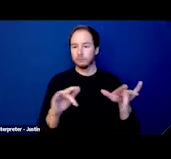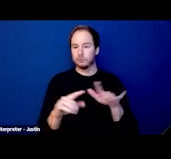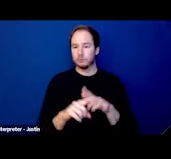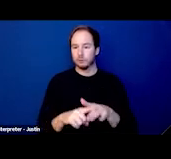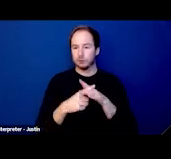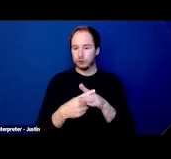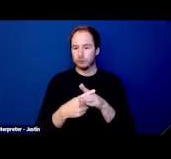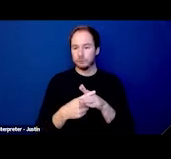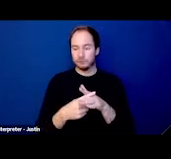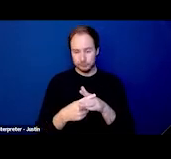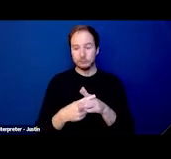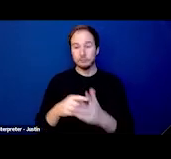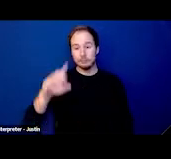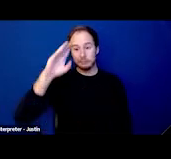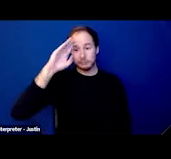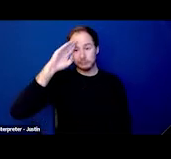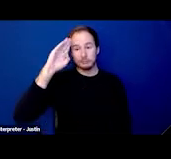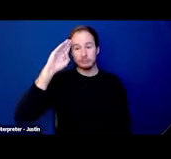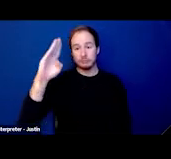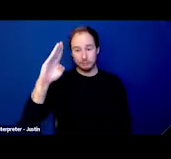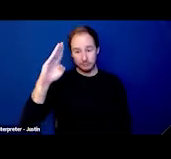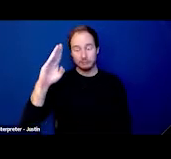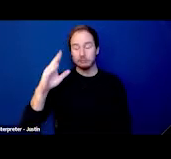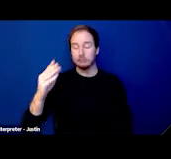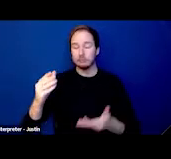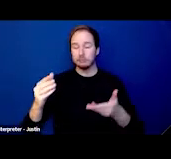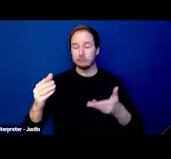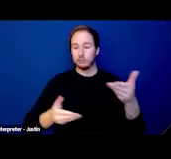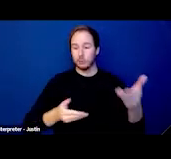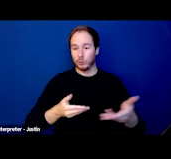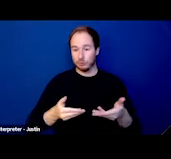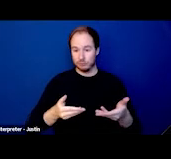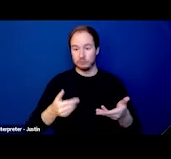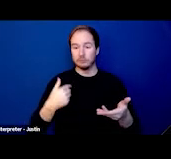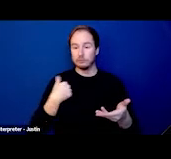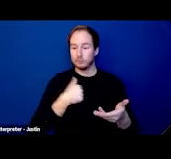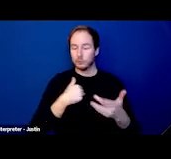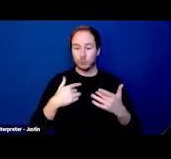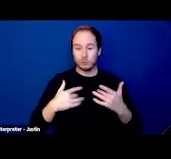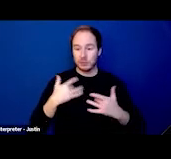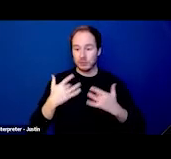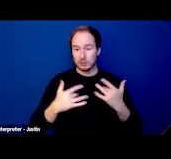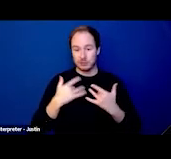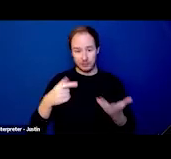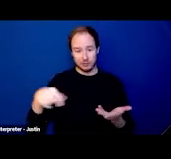All right. Hi, everyone. And welcome, we are so excited that you're joining us today